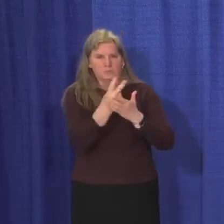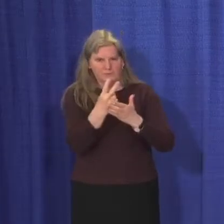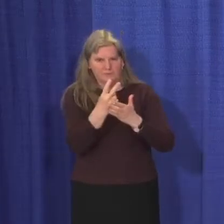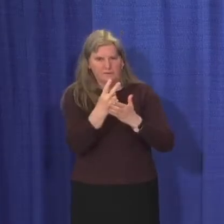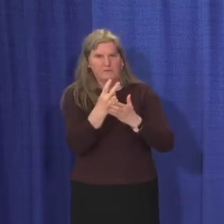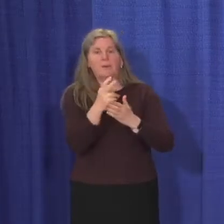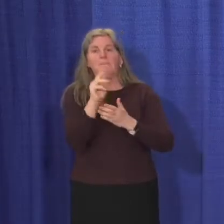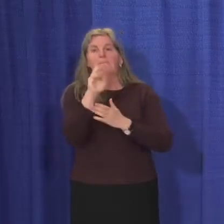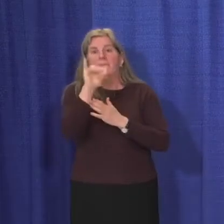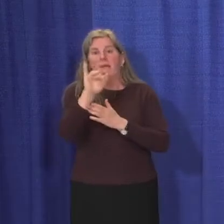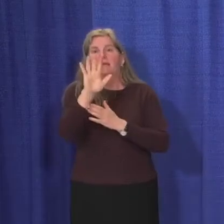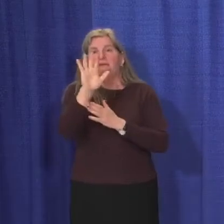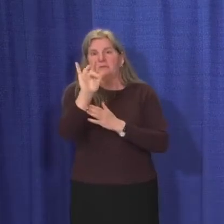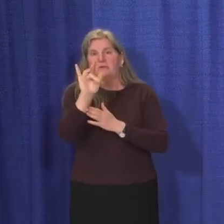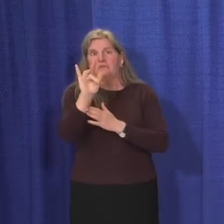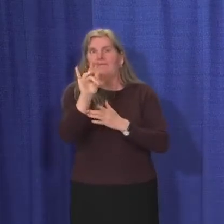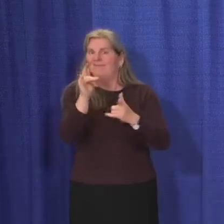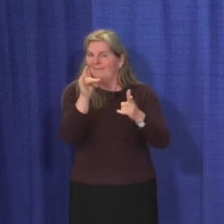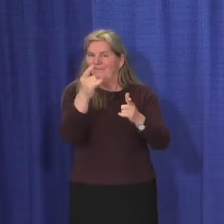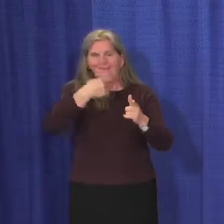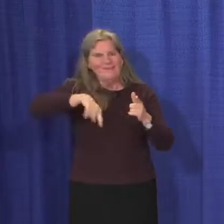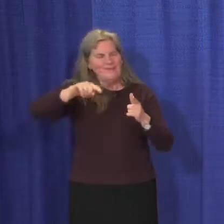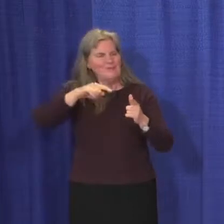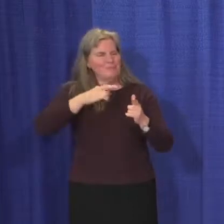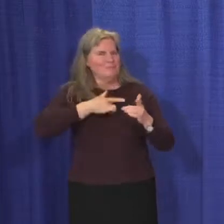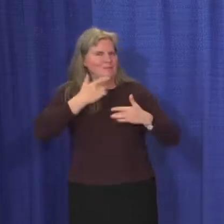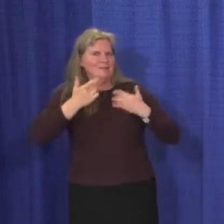know many have begun making travel plans or are discussing